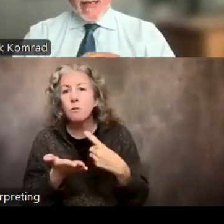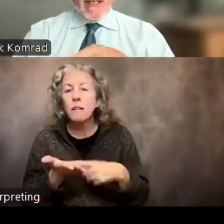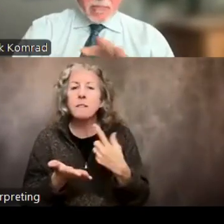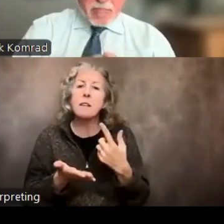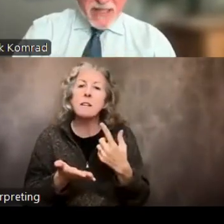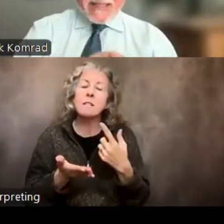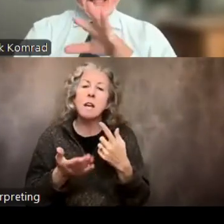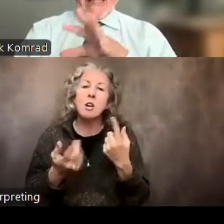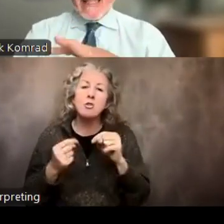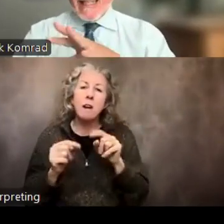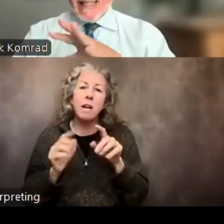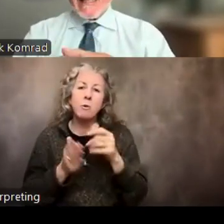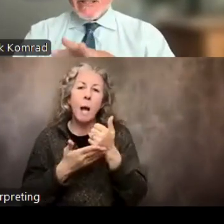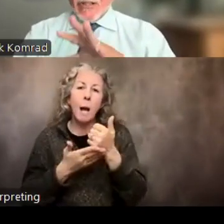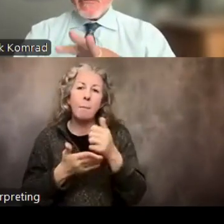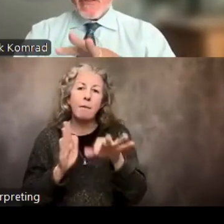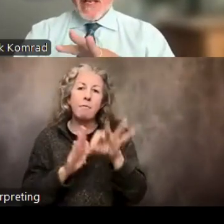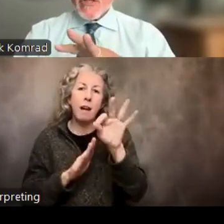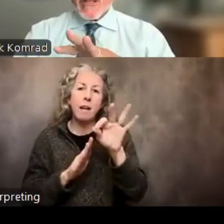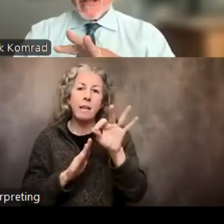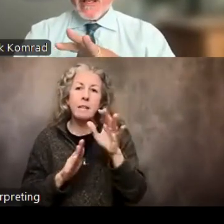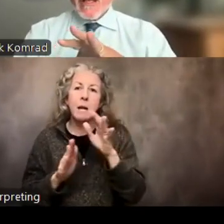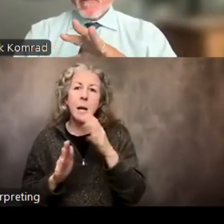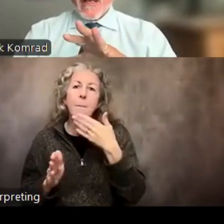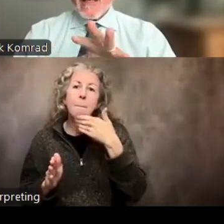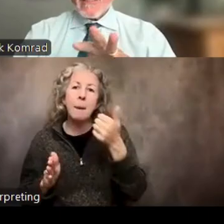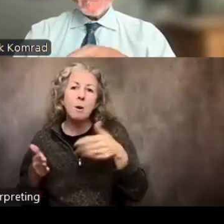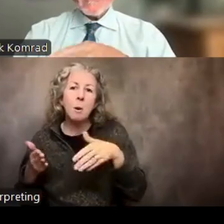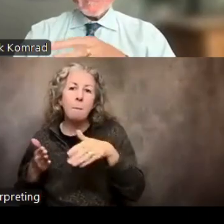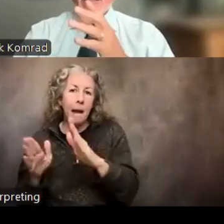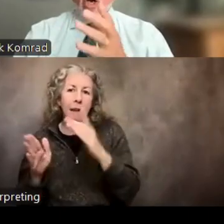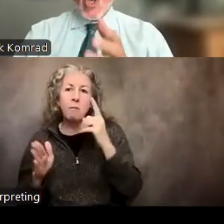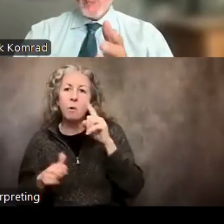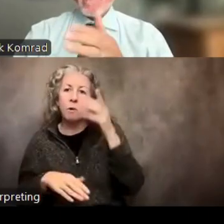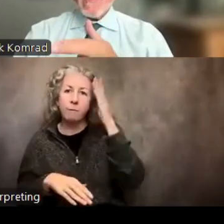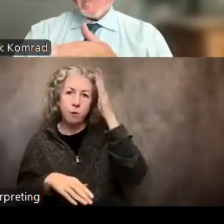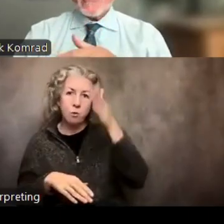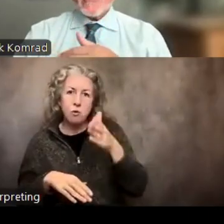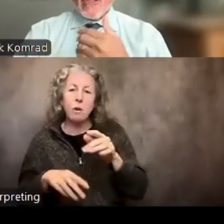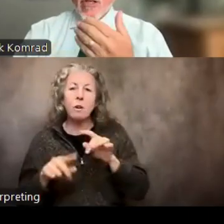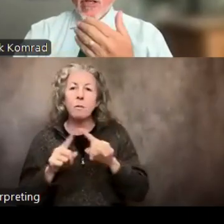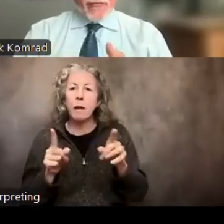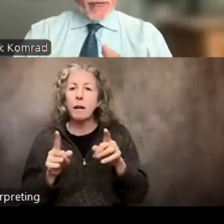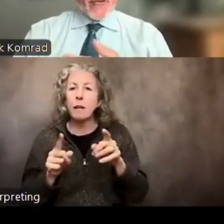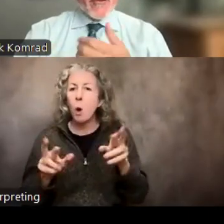explicitly against euthanasia, but at least the hope is through